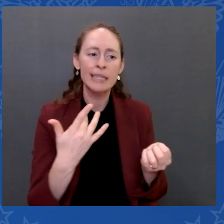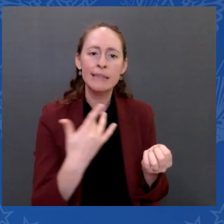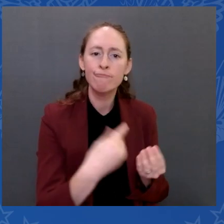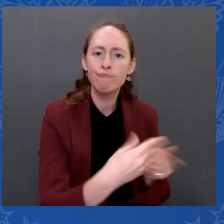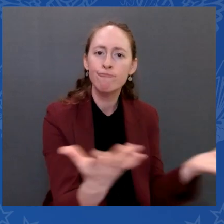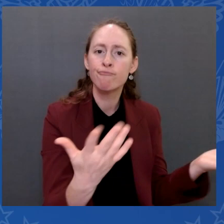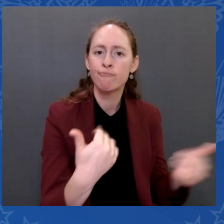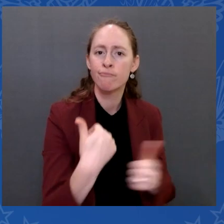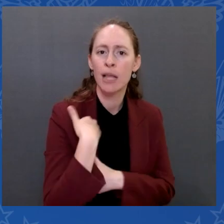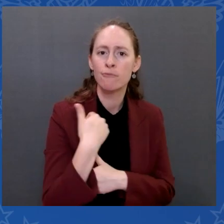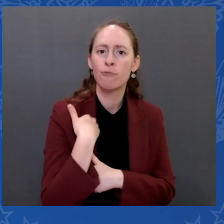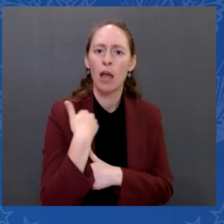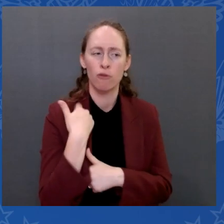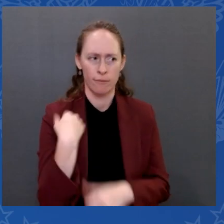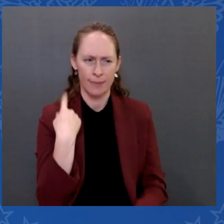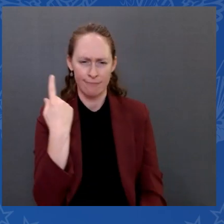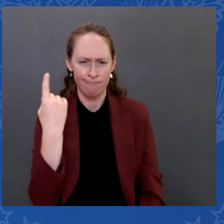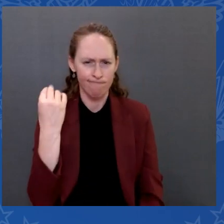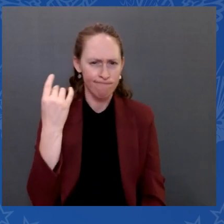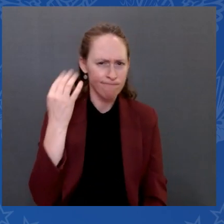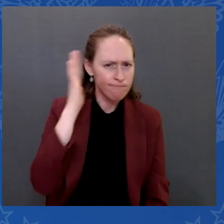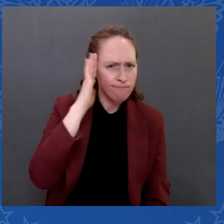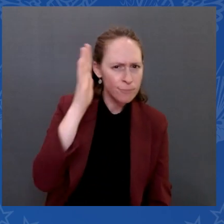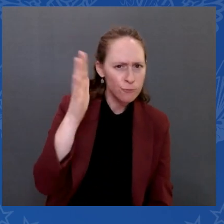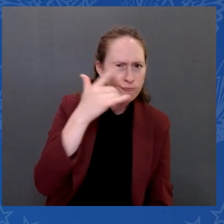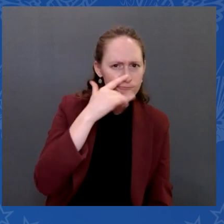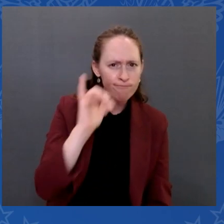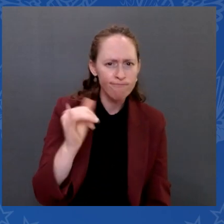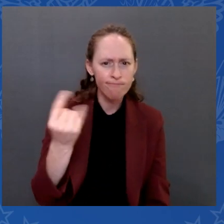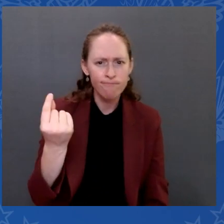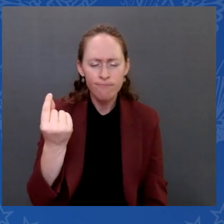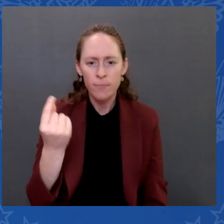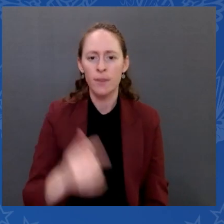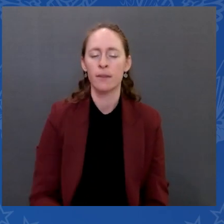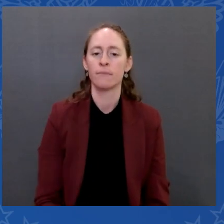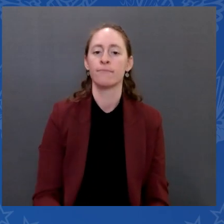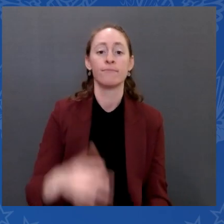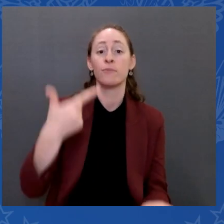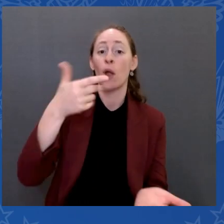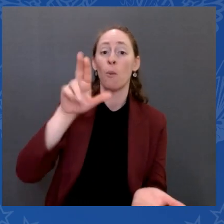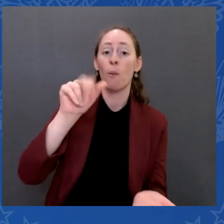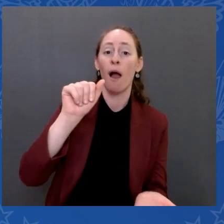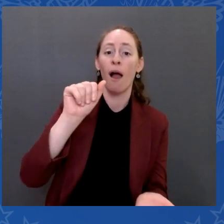hypersonics, 5G, 6G, Next G -- all of that is heavily dependent